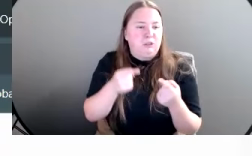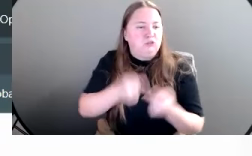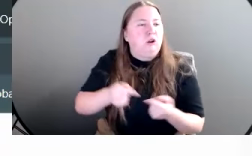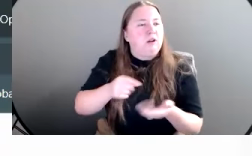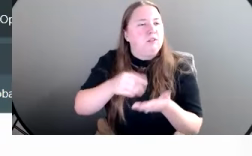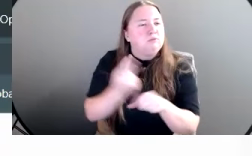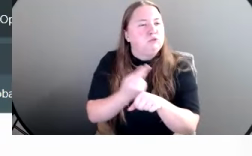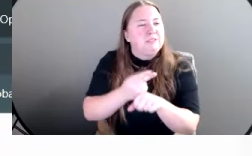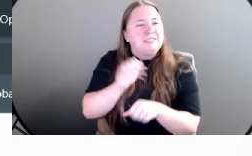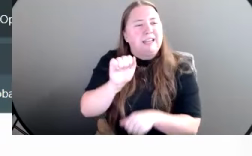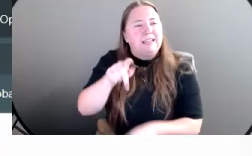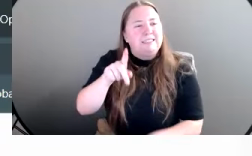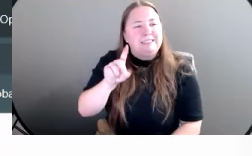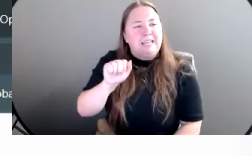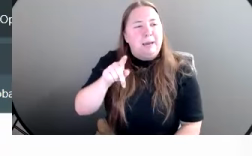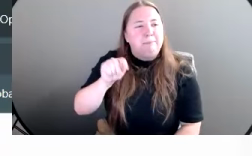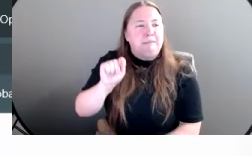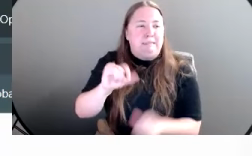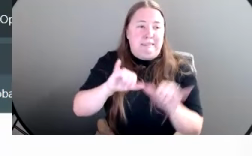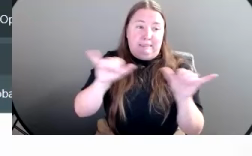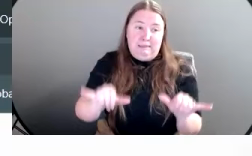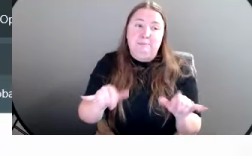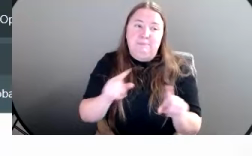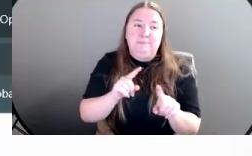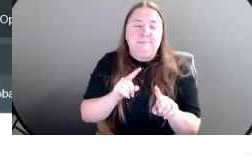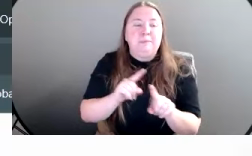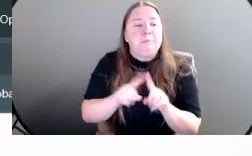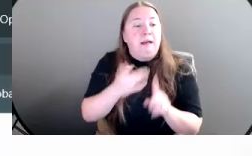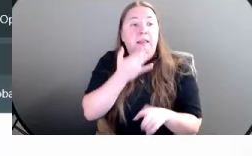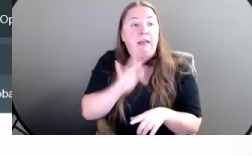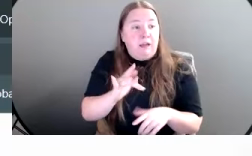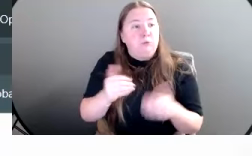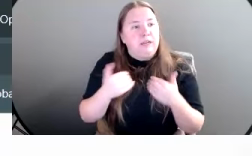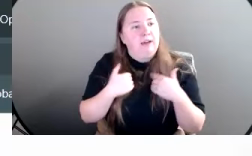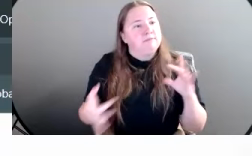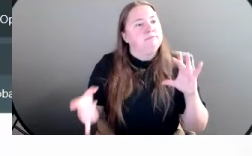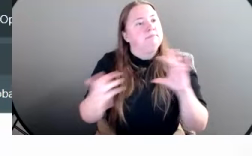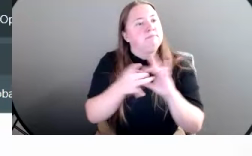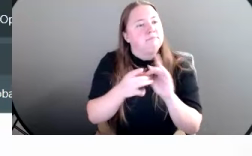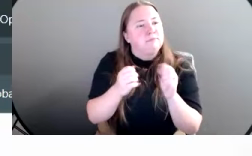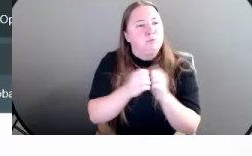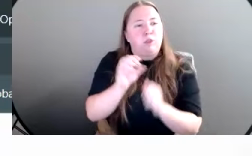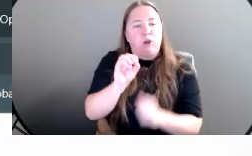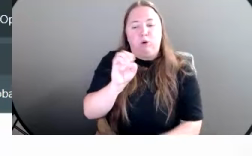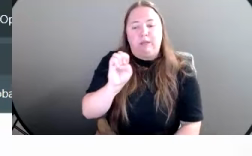But, luckily we do have, connection with the. OERI, there's quite a few folks.